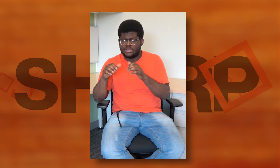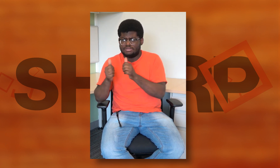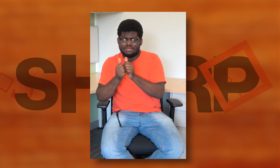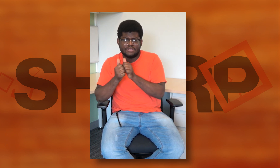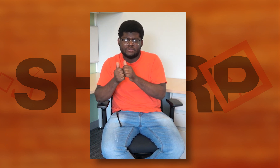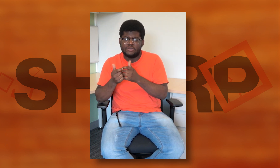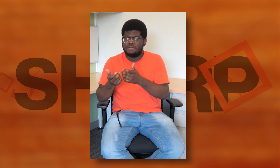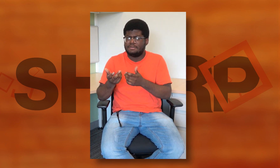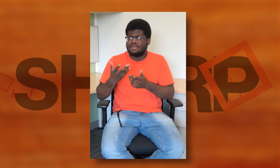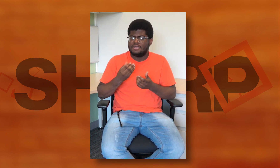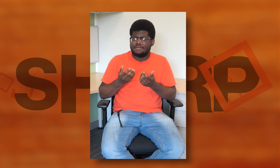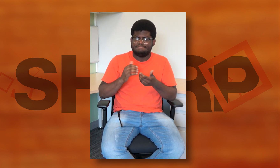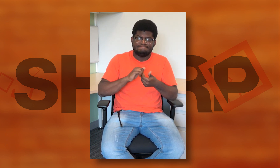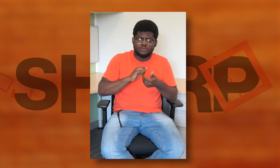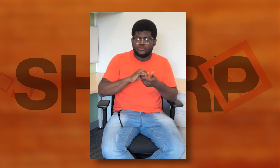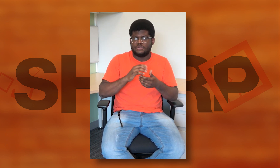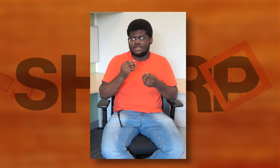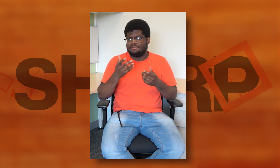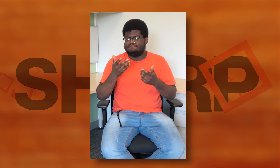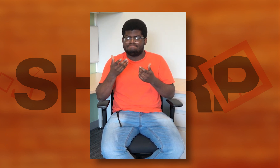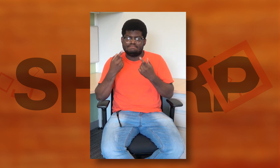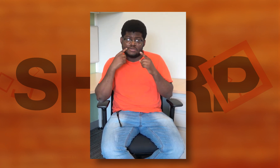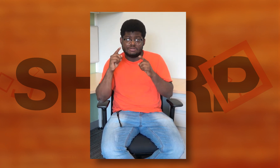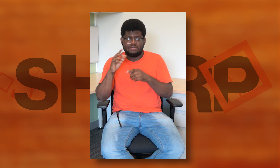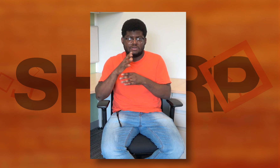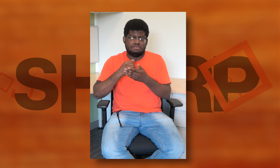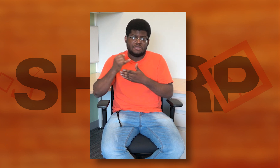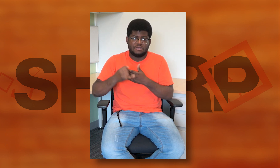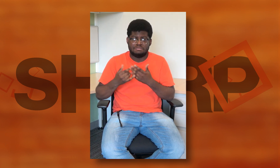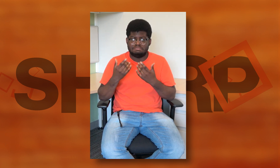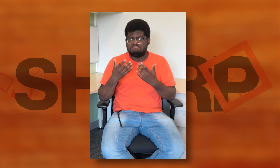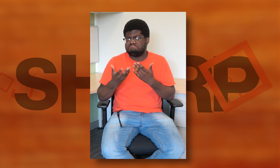It's important to make sure that we collaborate effectively to make the project successful.